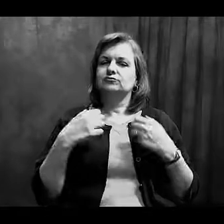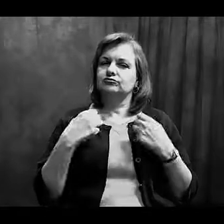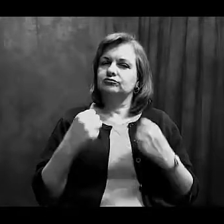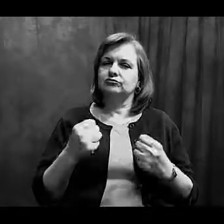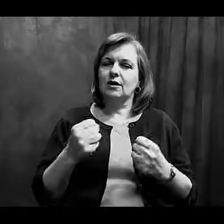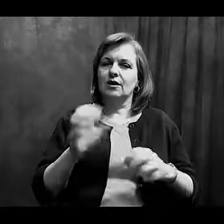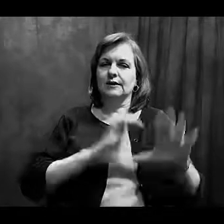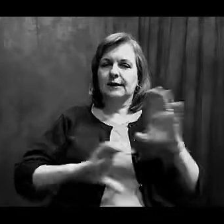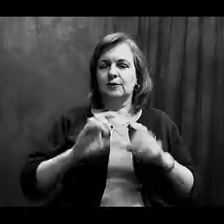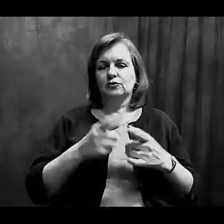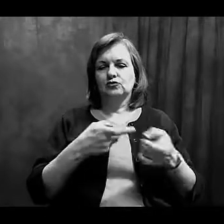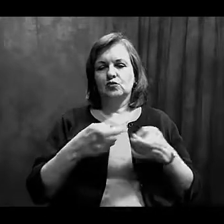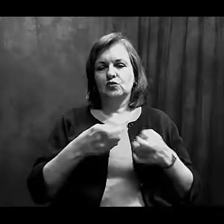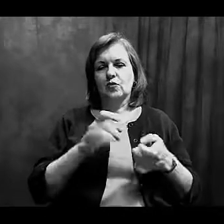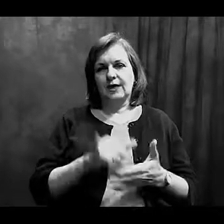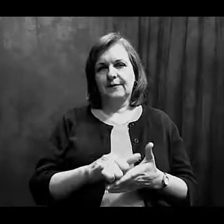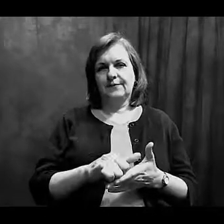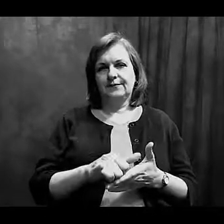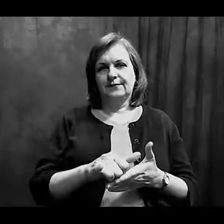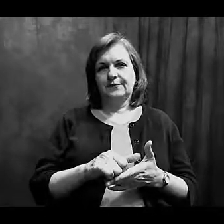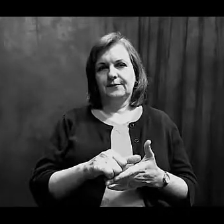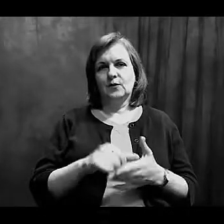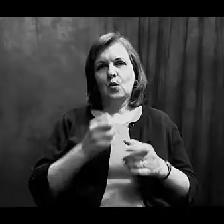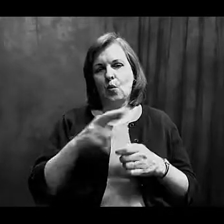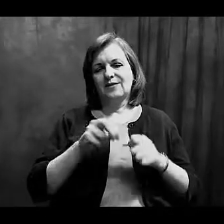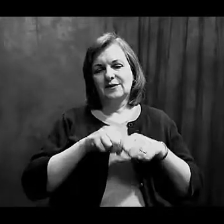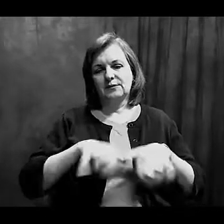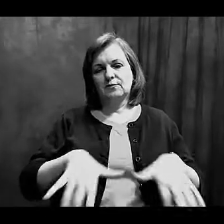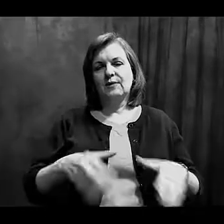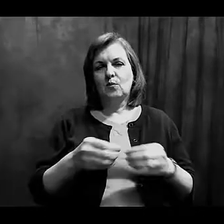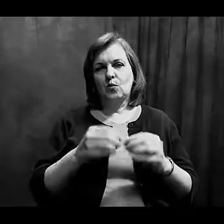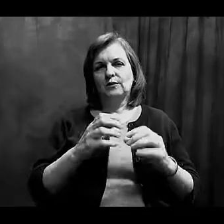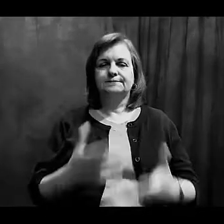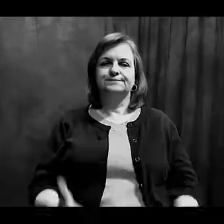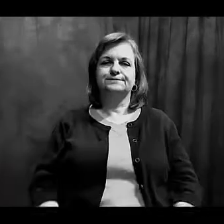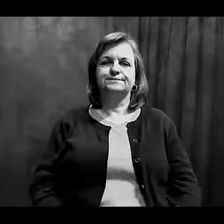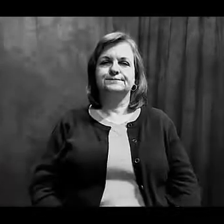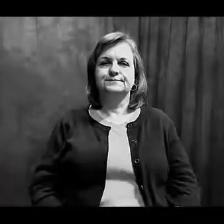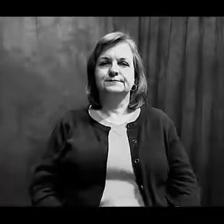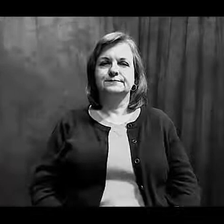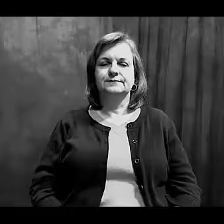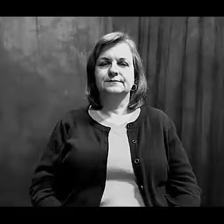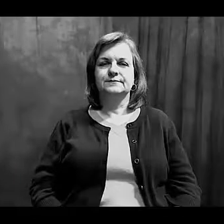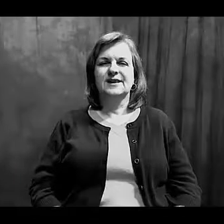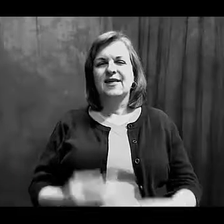it would be high dose chemo to help to try to control these or the spread